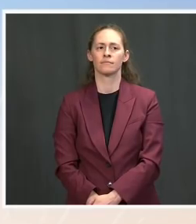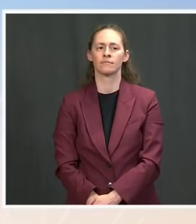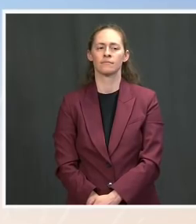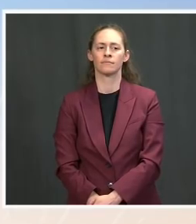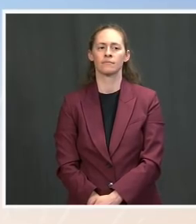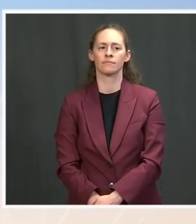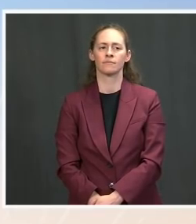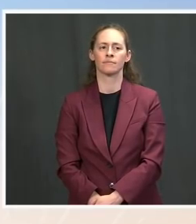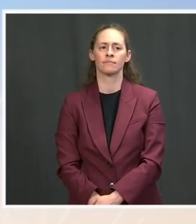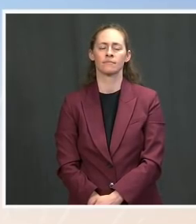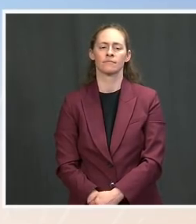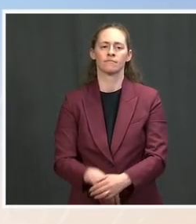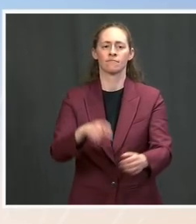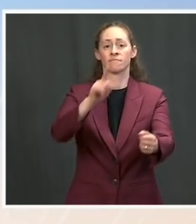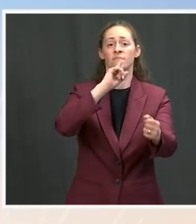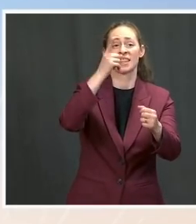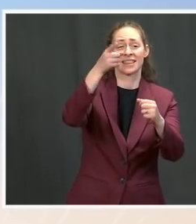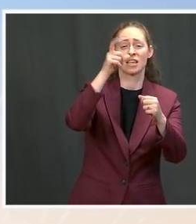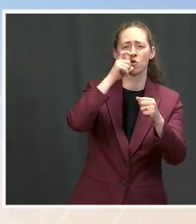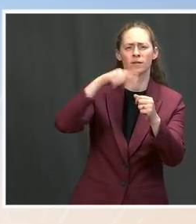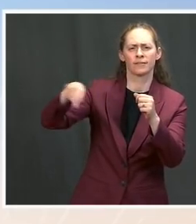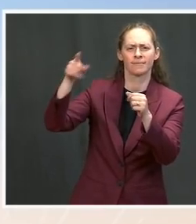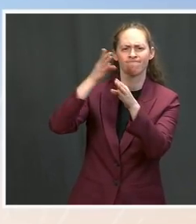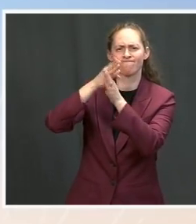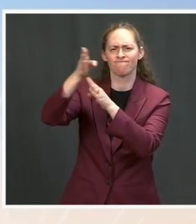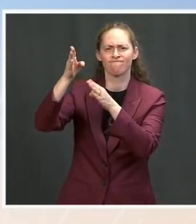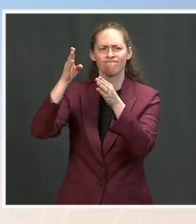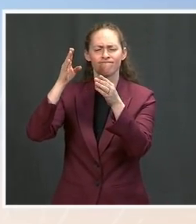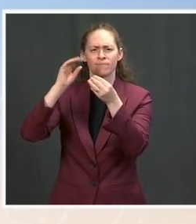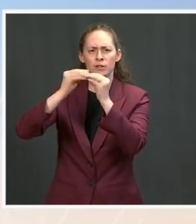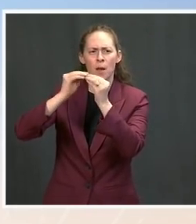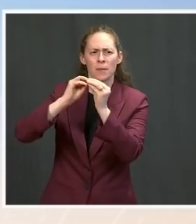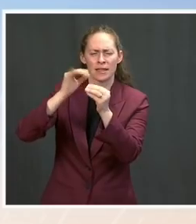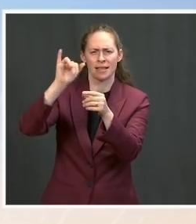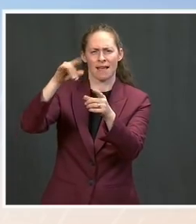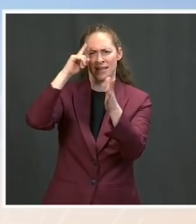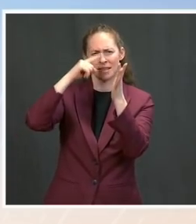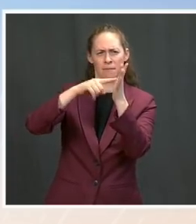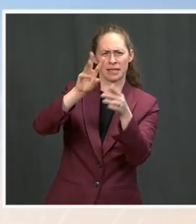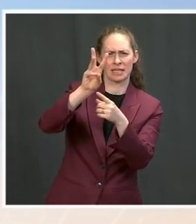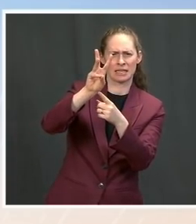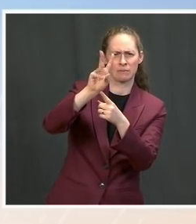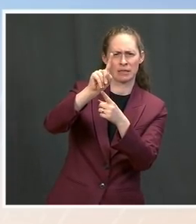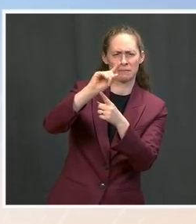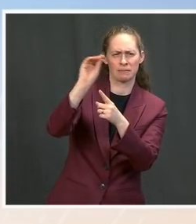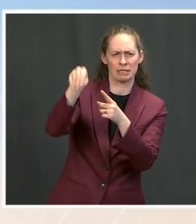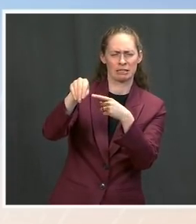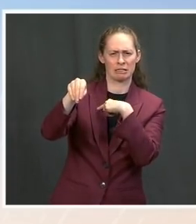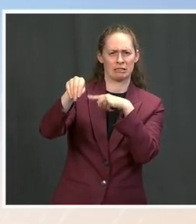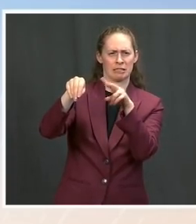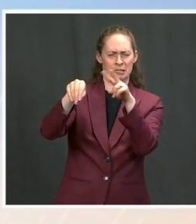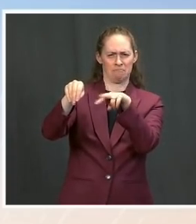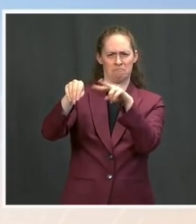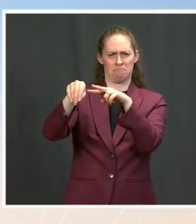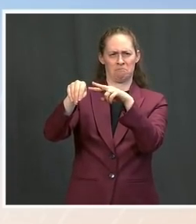about the specific example you gave. I don't know what percentage of people have $100 million in capital gains.